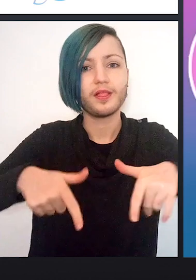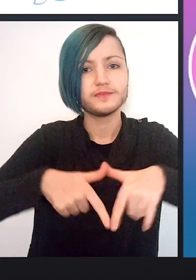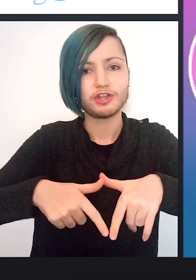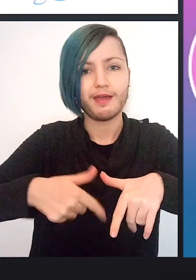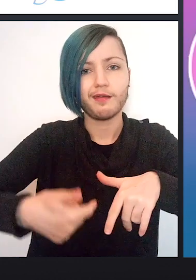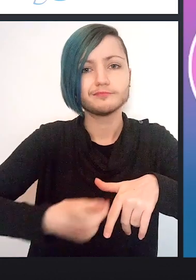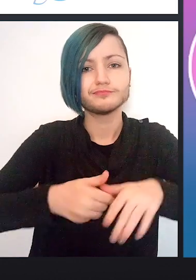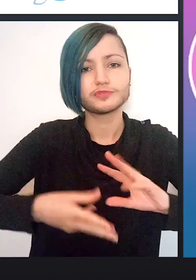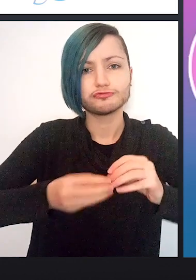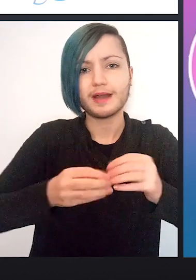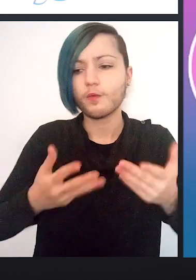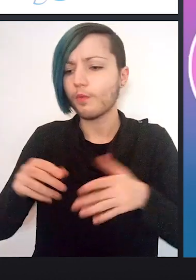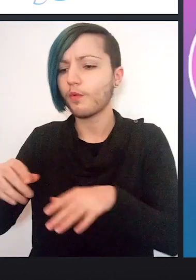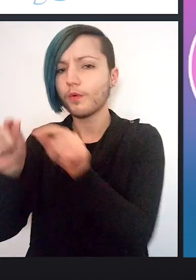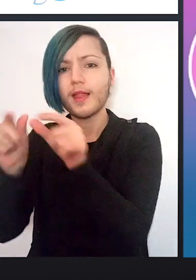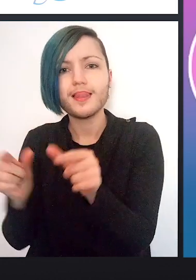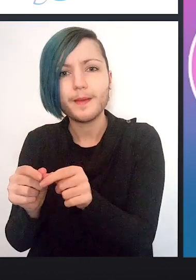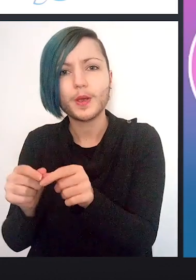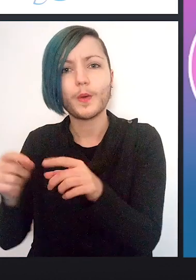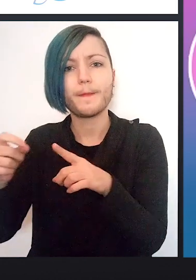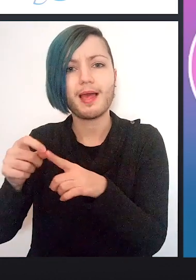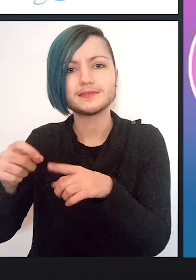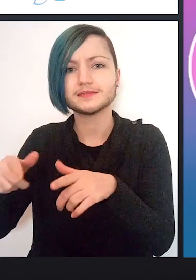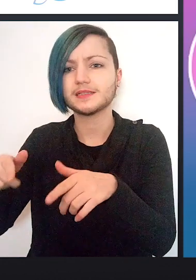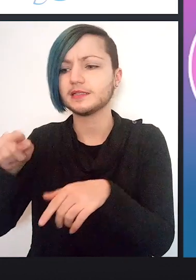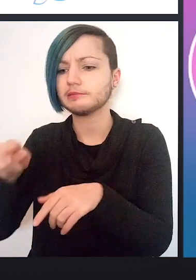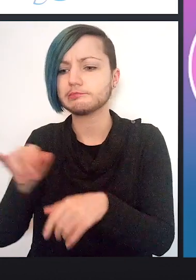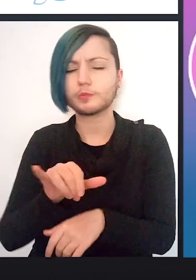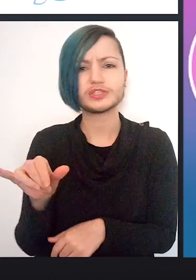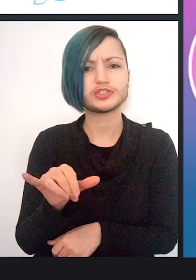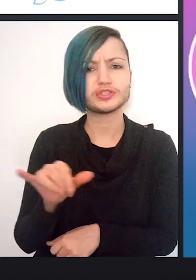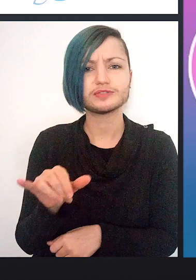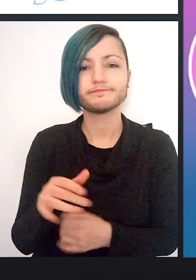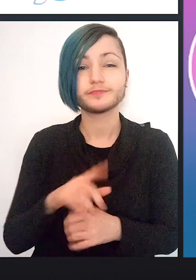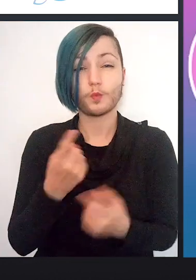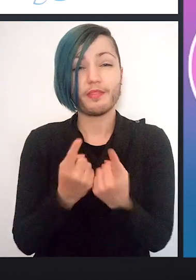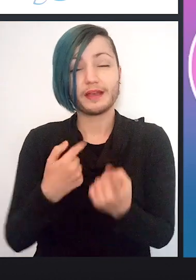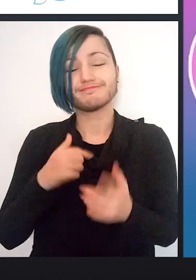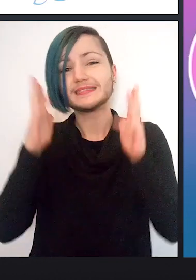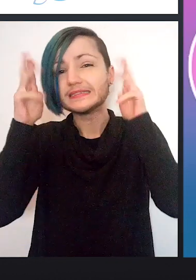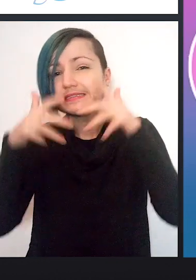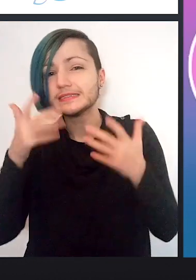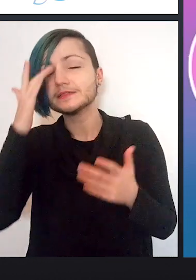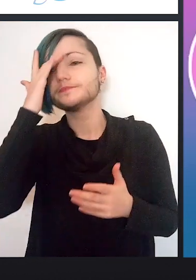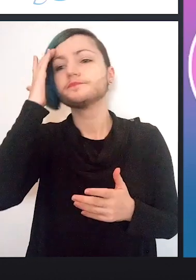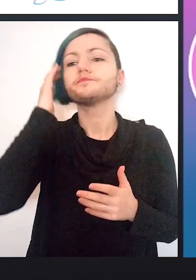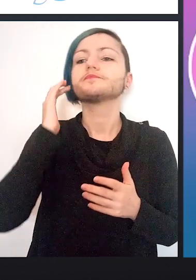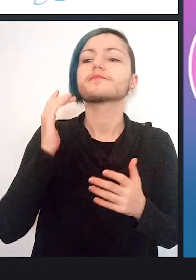The one thing that I was really concerned about was having changed,